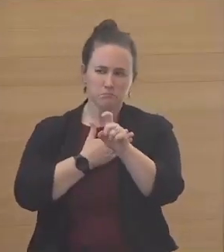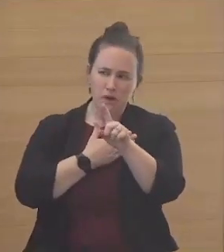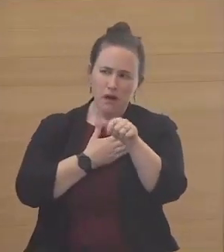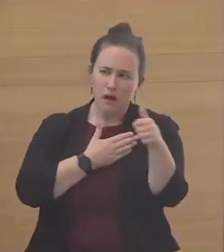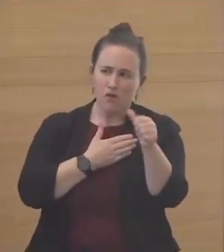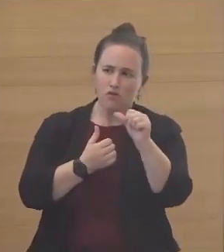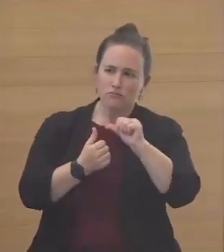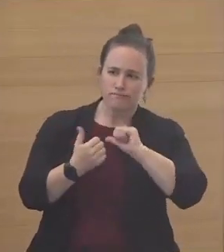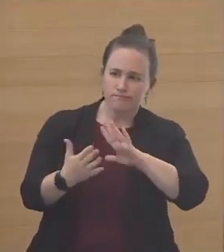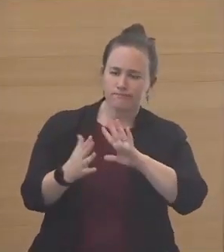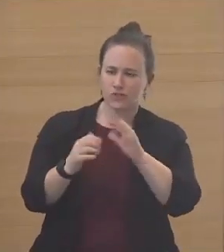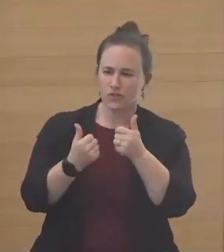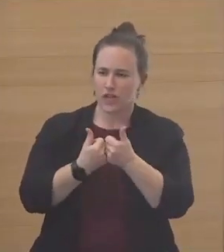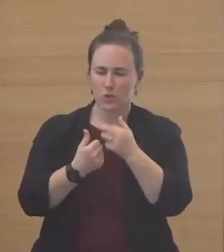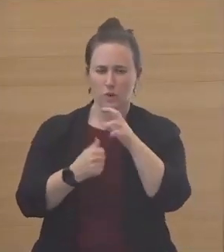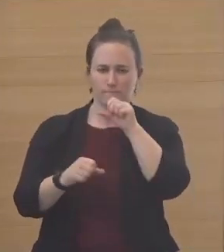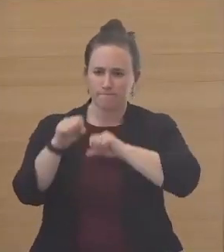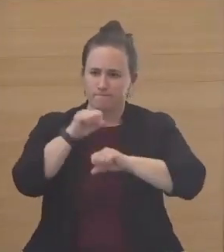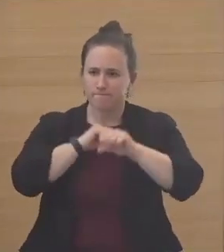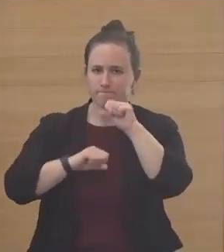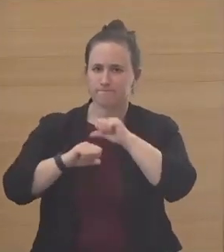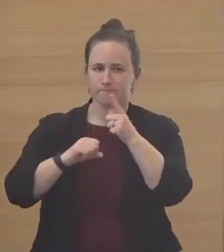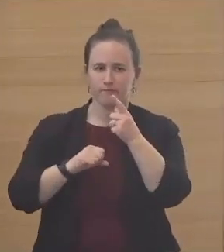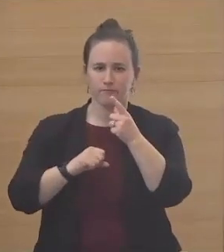or setbacks that you all have faced?